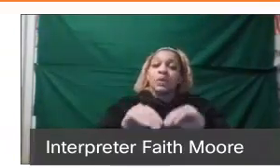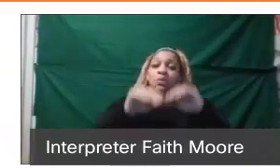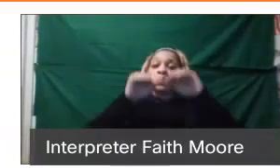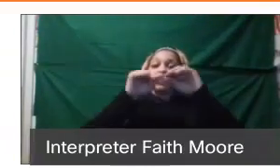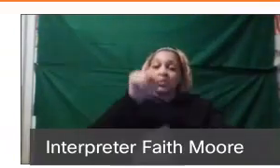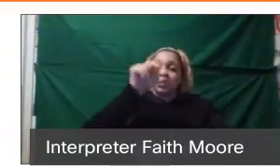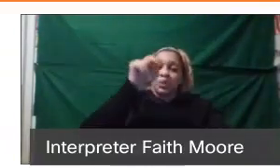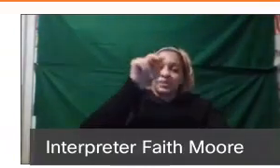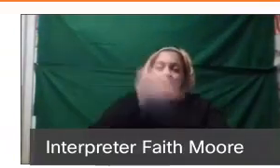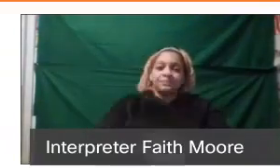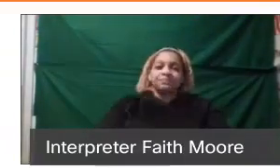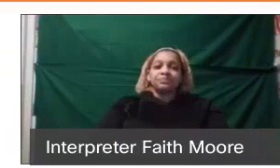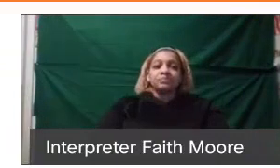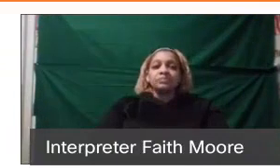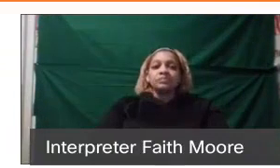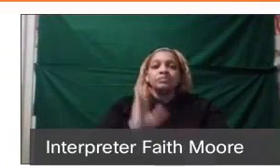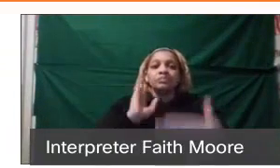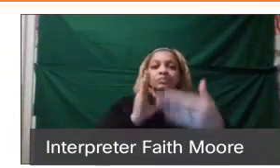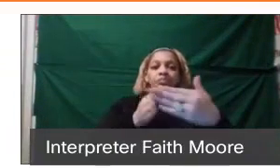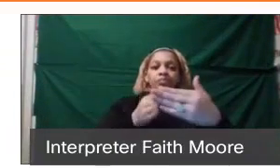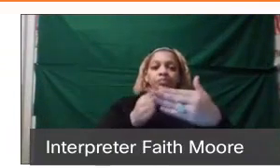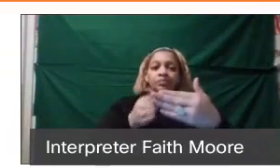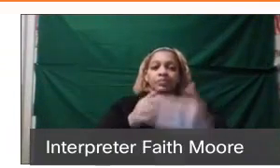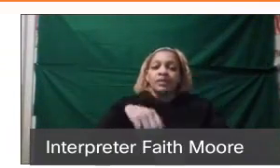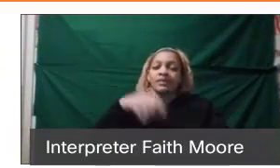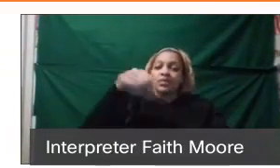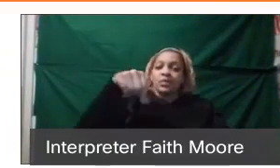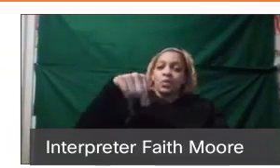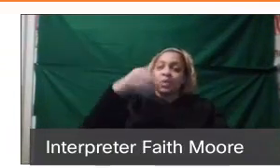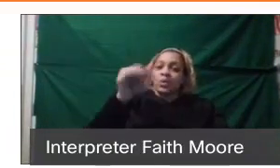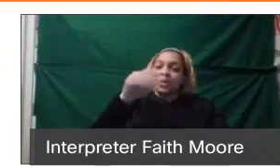At the intersection of back and bus that we're proposing high visibility crosswalks at.